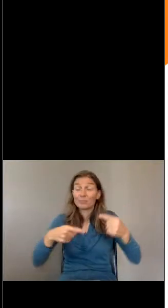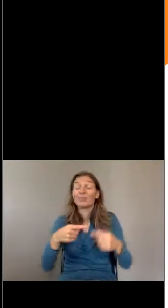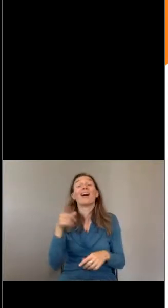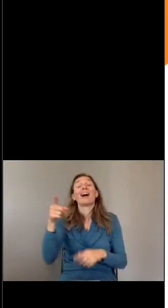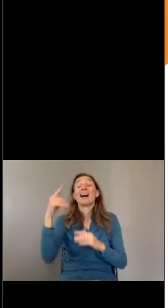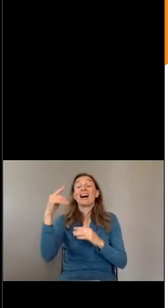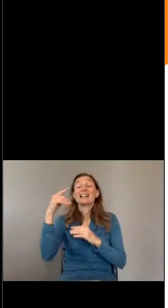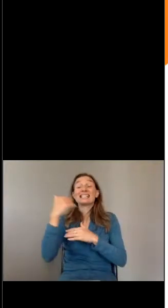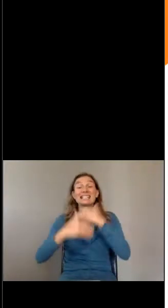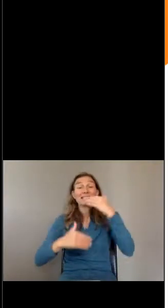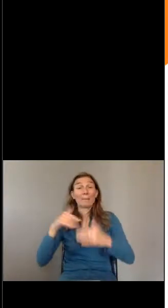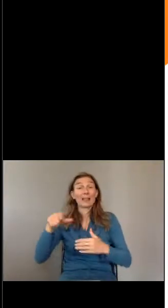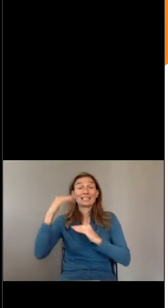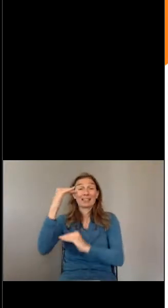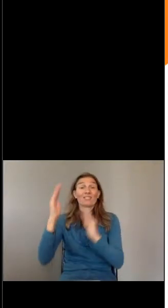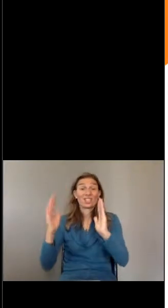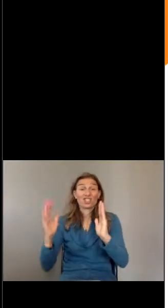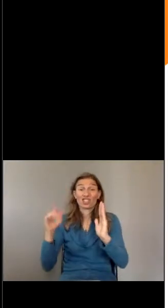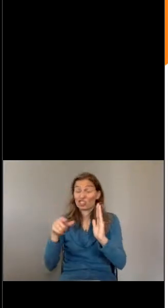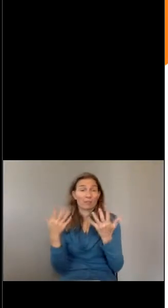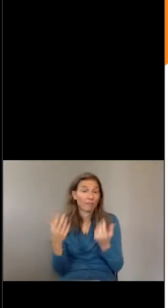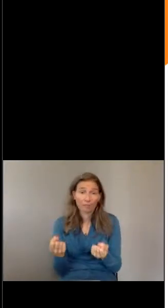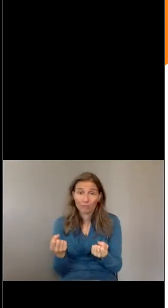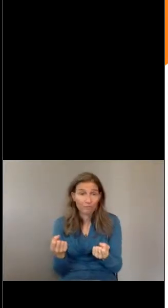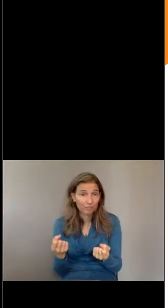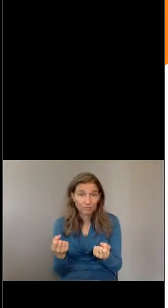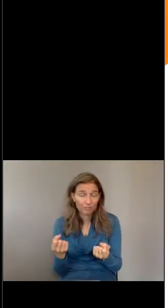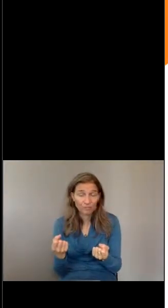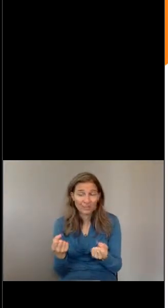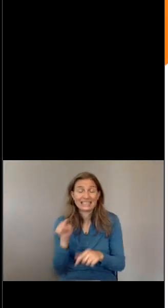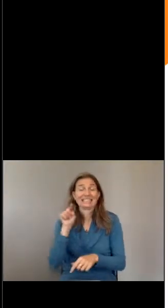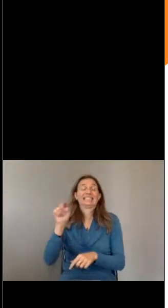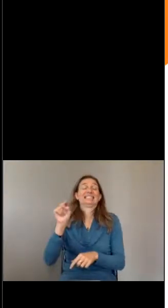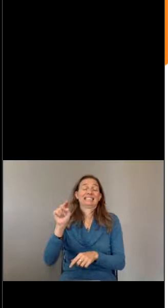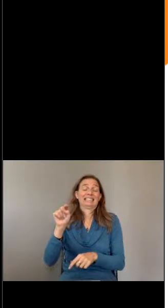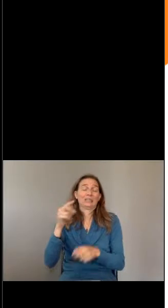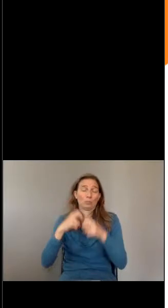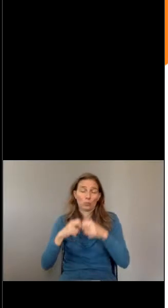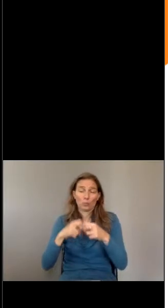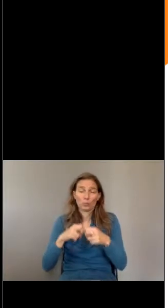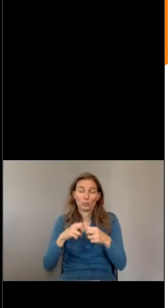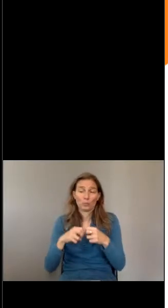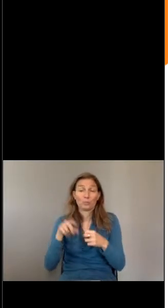and because of that there is a lack of data that can be compared.